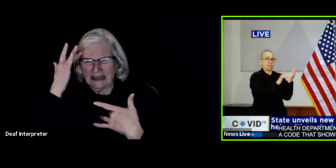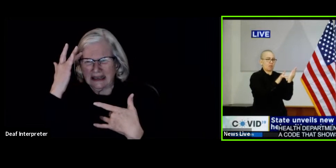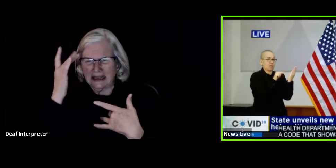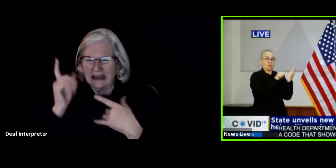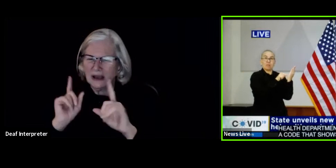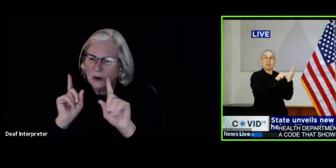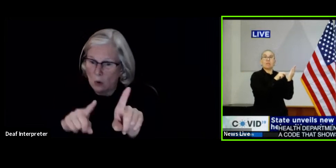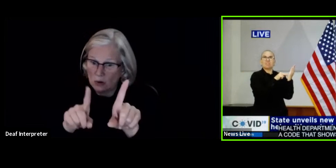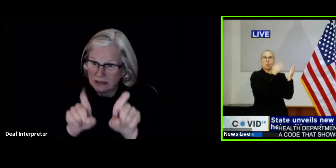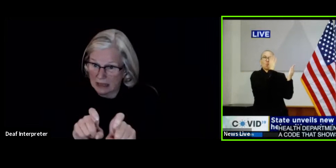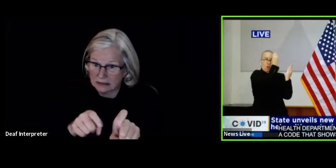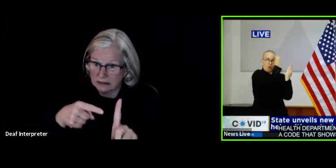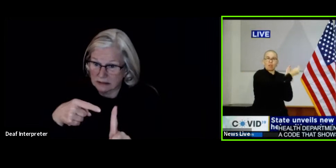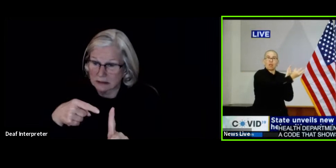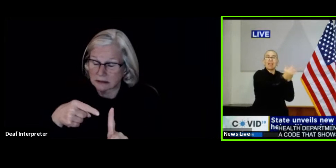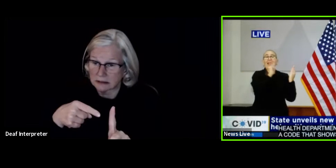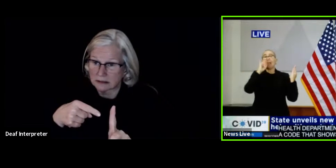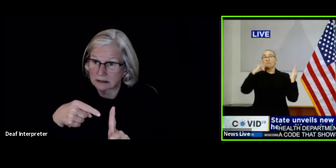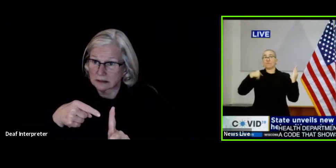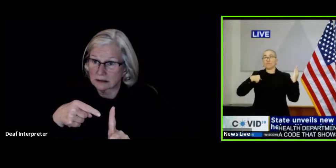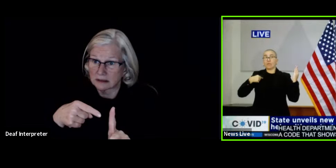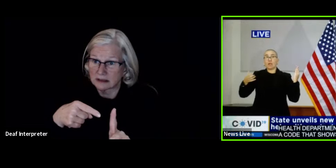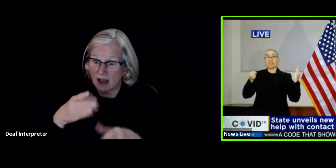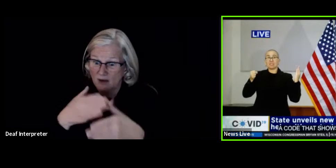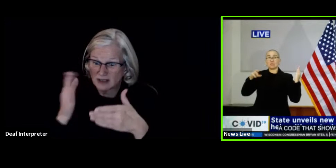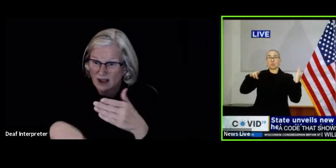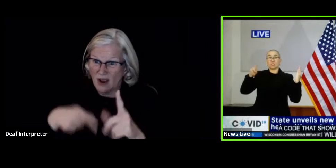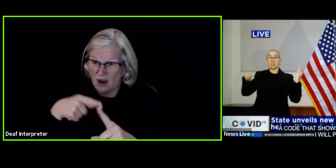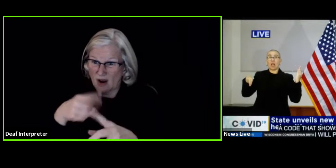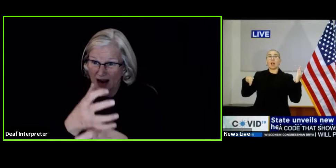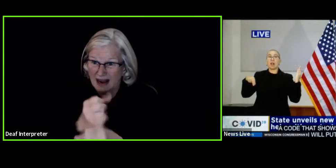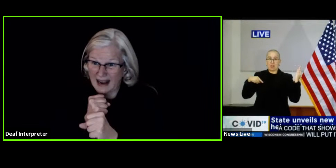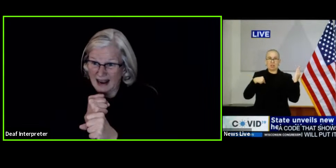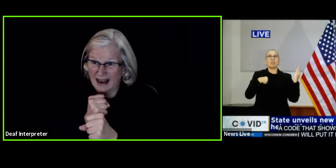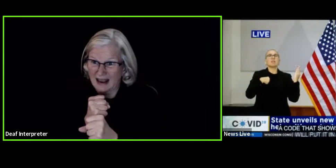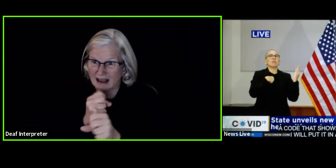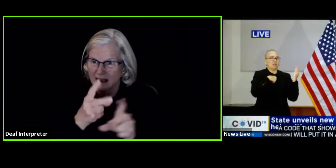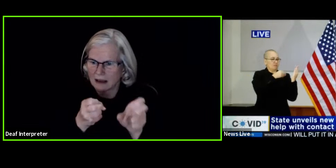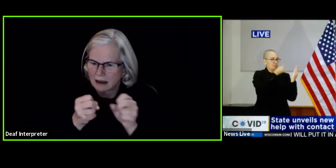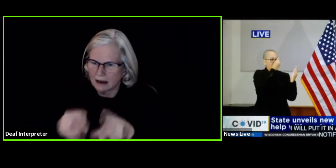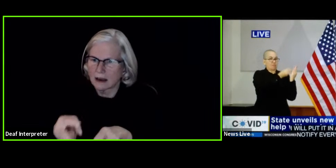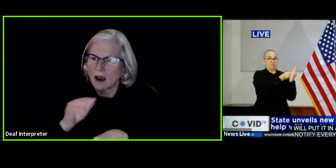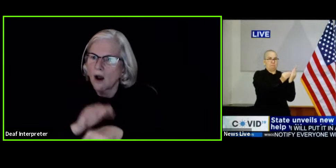WITHIN A SIX FEET RADIUS FOR 15 MINUTES OR MORE. THERE IS NO DATA TRACKING. THERE IS NO DATA COLLECTED.